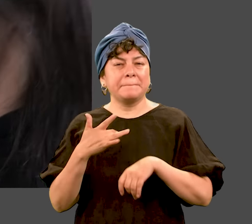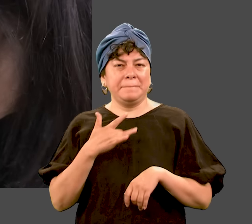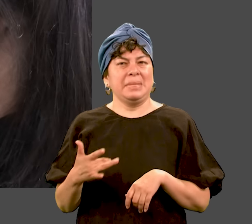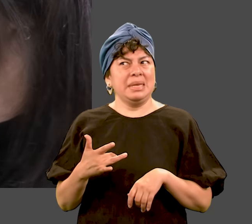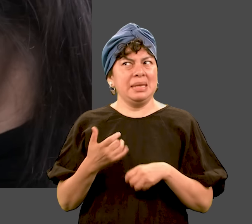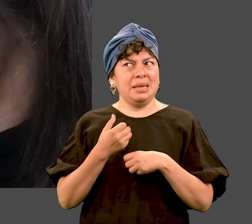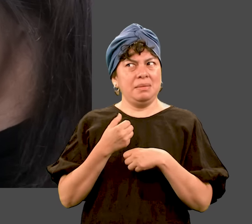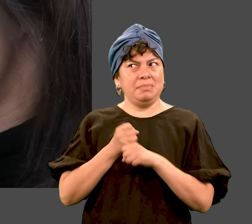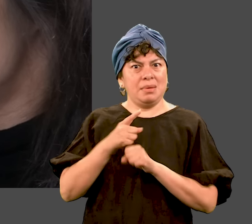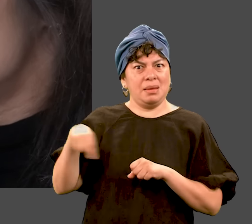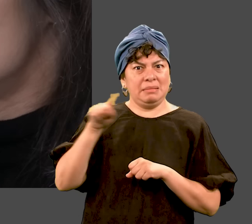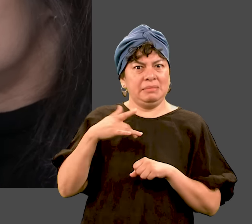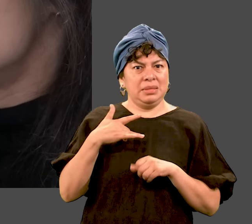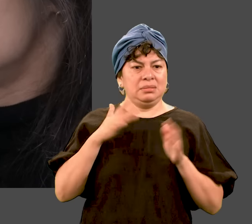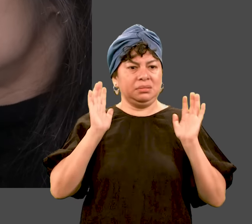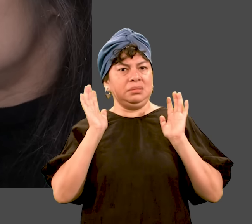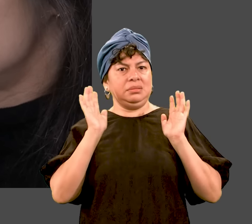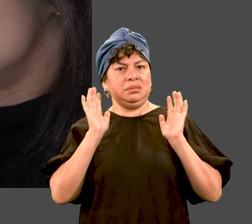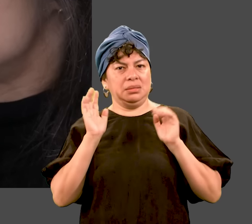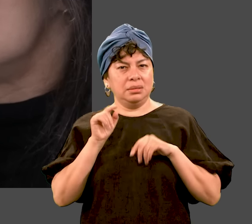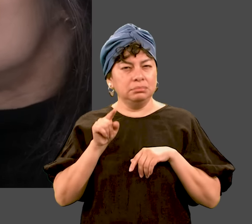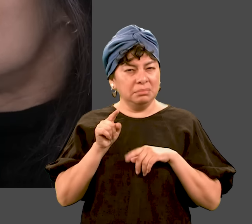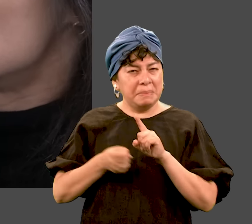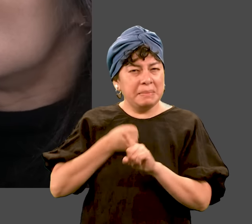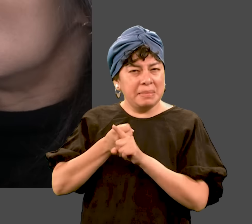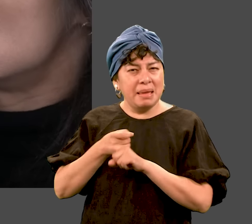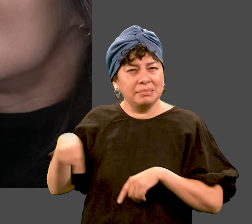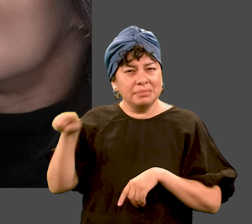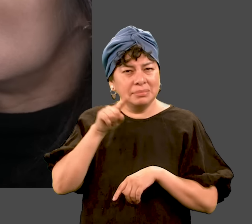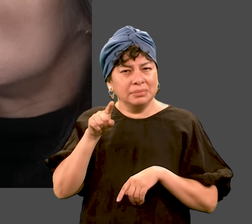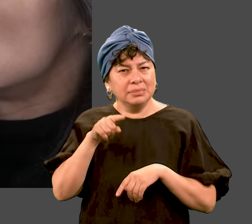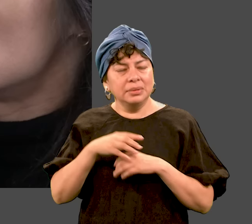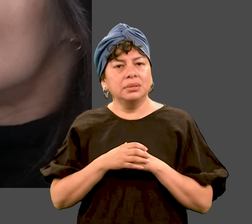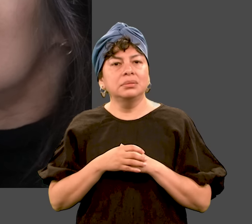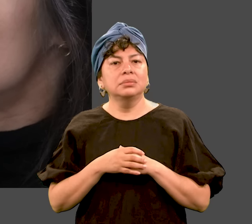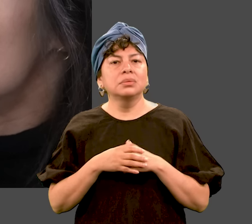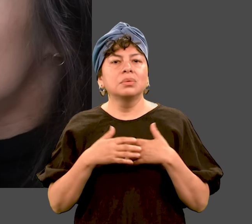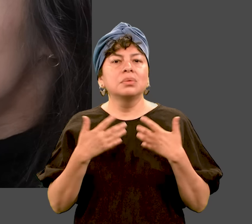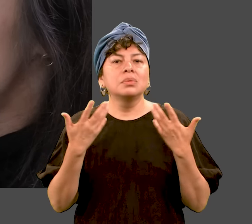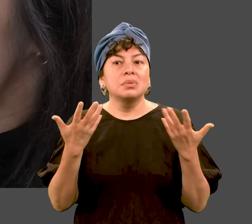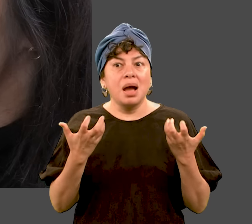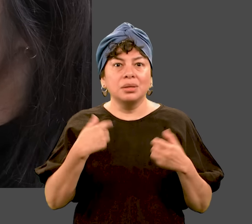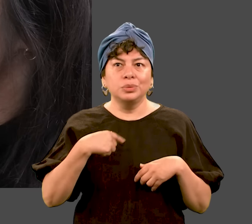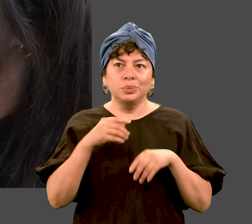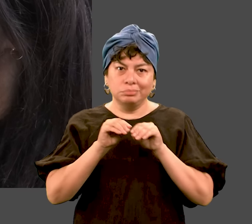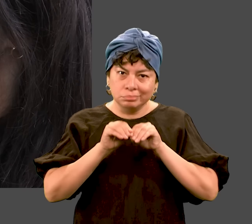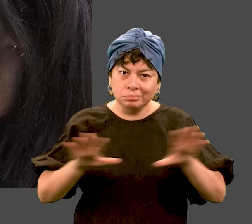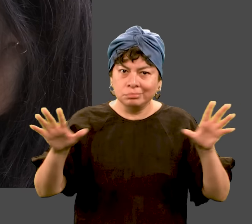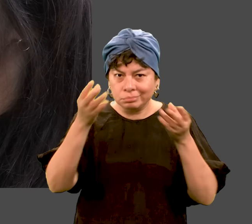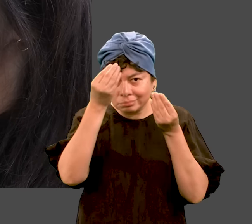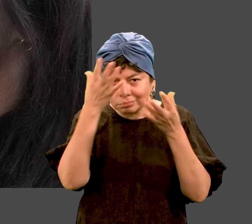for a lot of hearing/sighted people and what we want to do is broaden our tactile reach so we're not just getting in touch with things